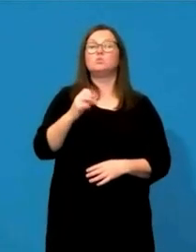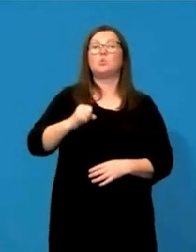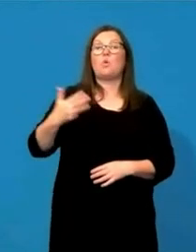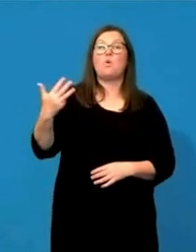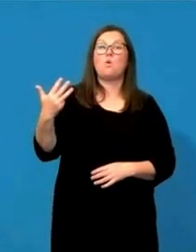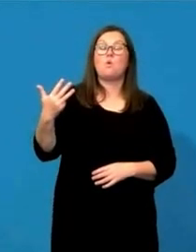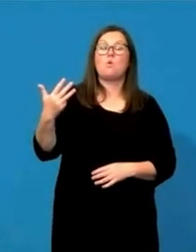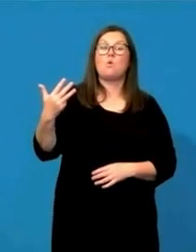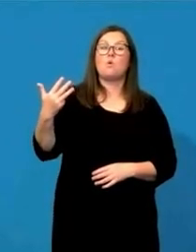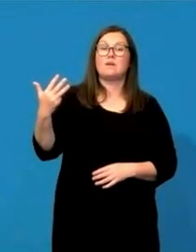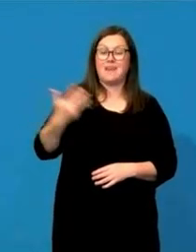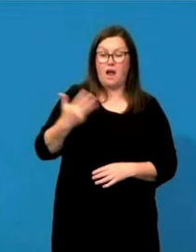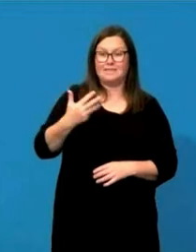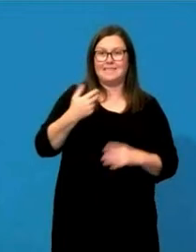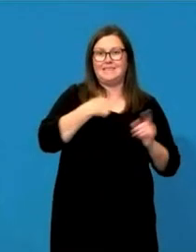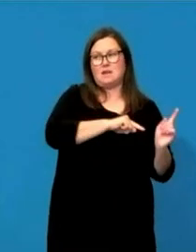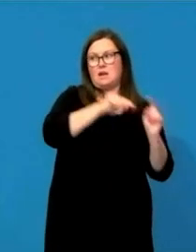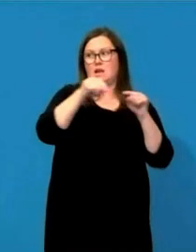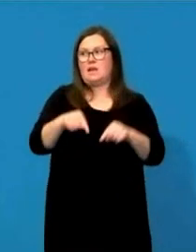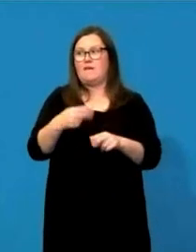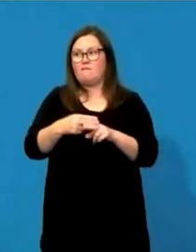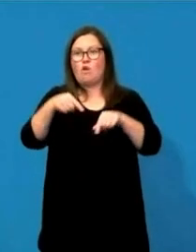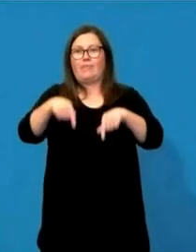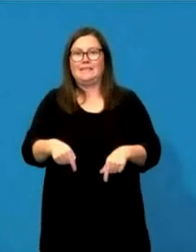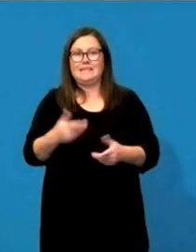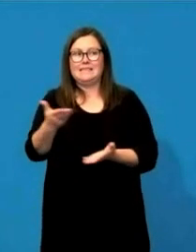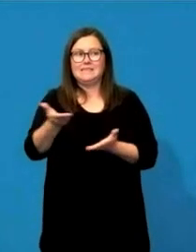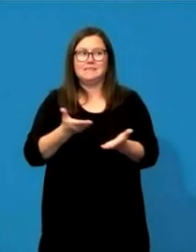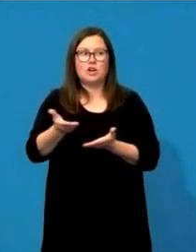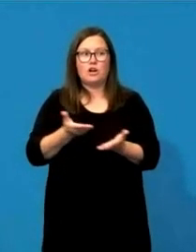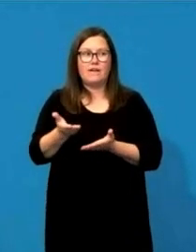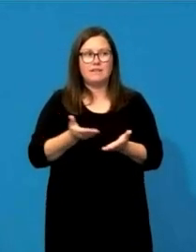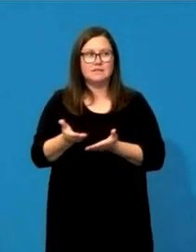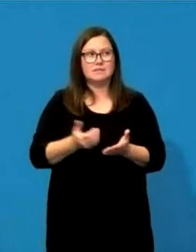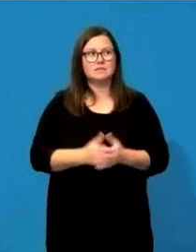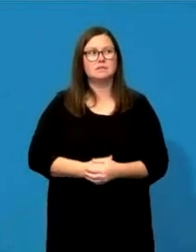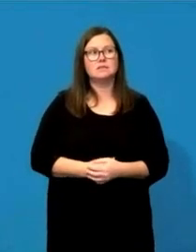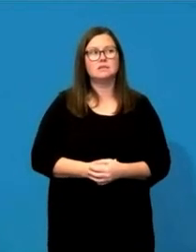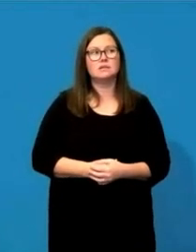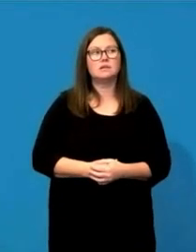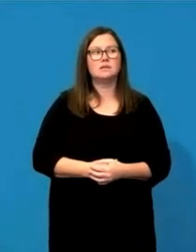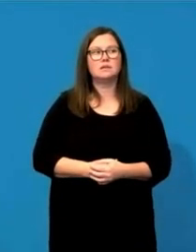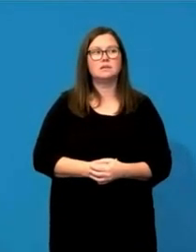Because the NDIS rollout began late 2019/2020 and I had experience in the disability